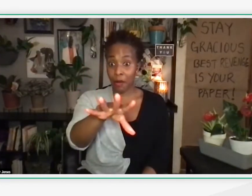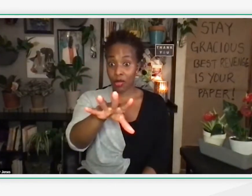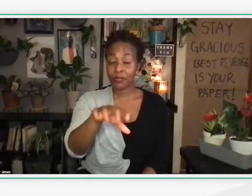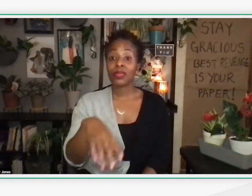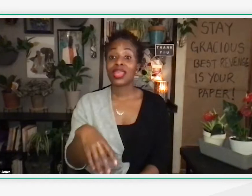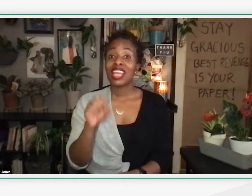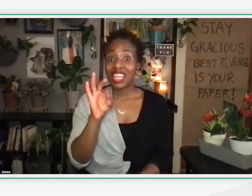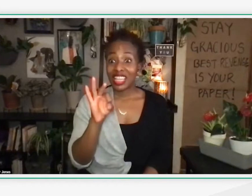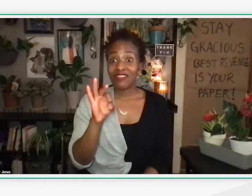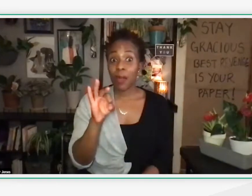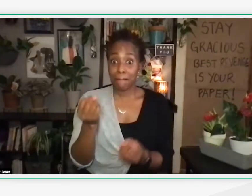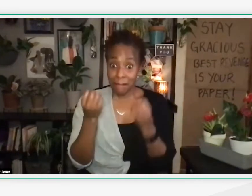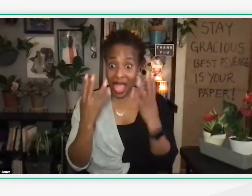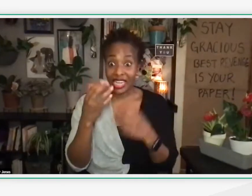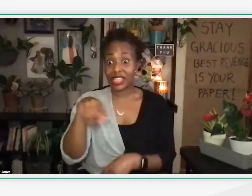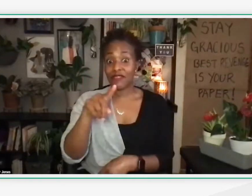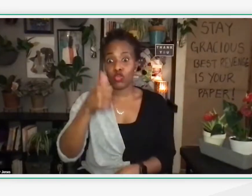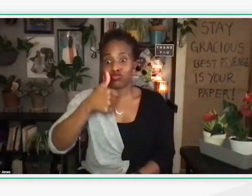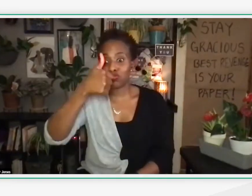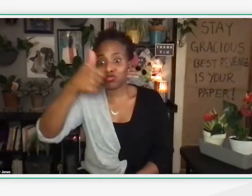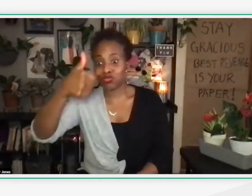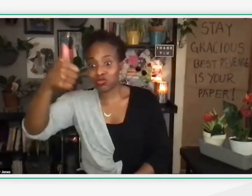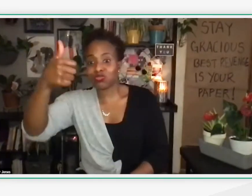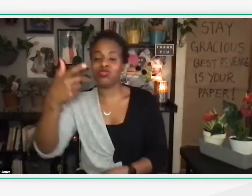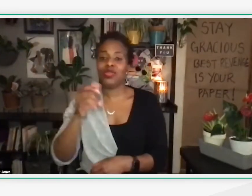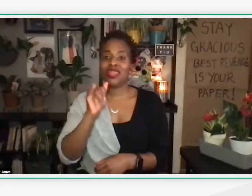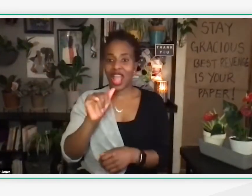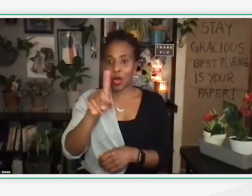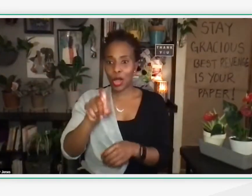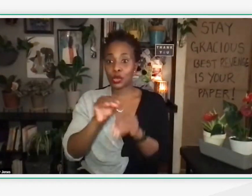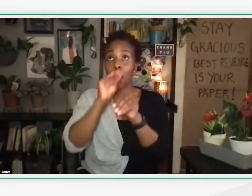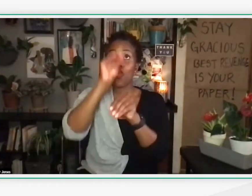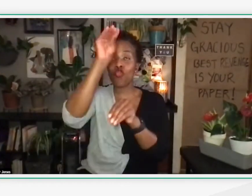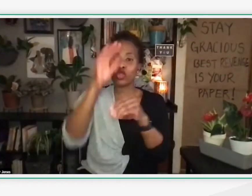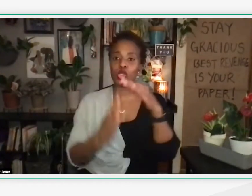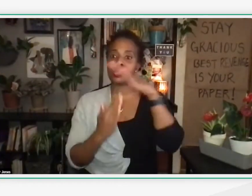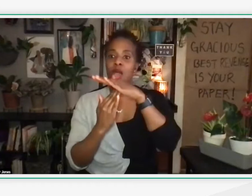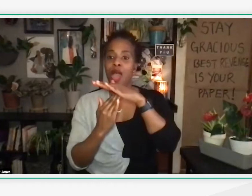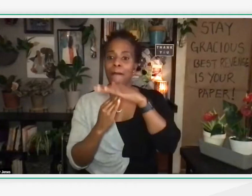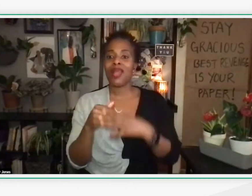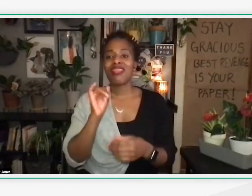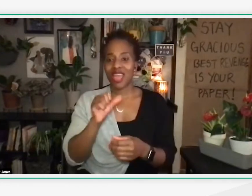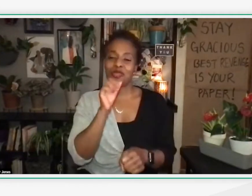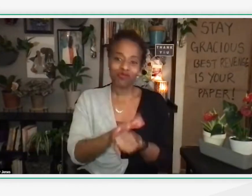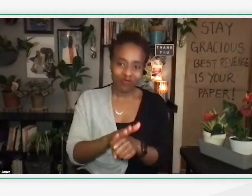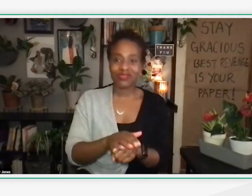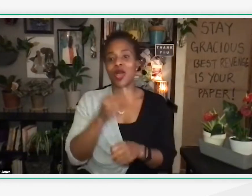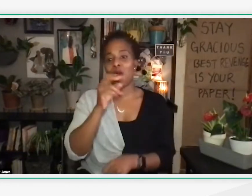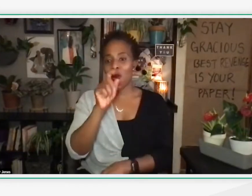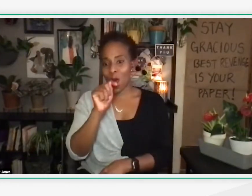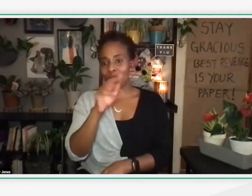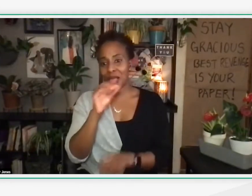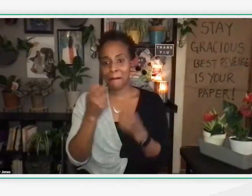able to answer that question live on camera. If a lot of you thumbs up or +1 that question,